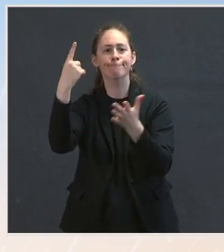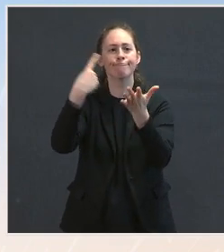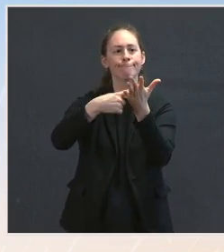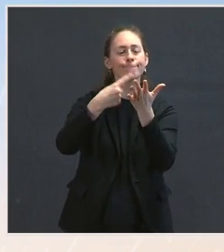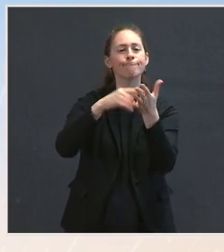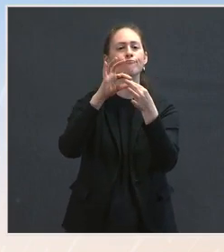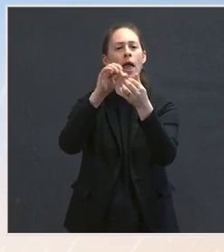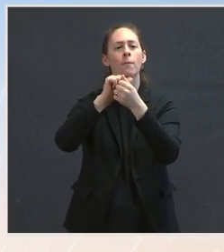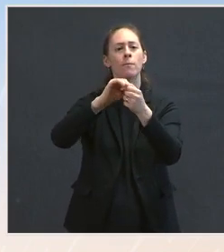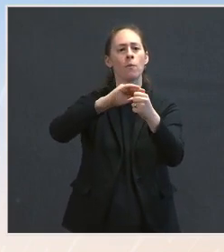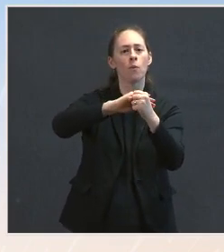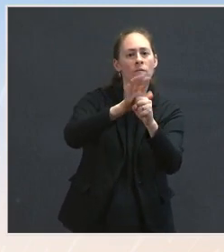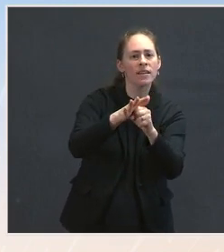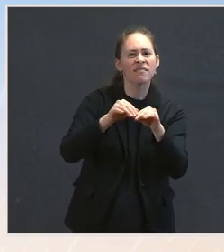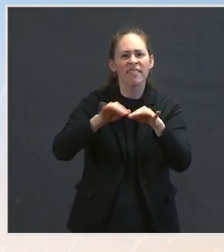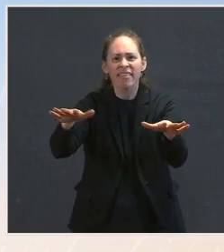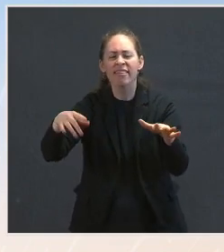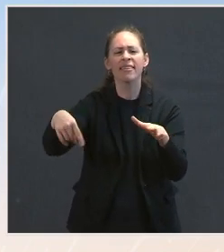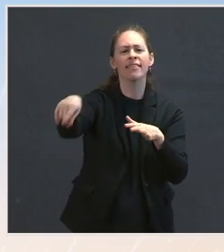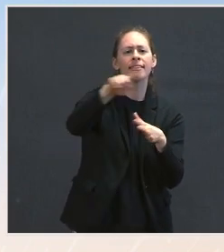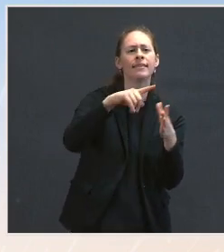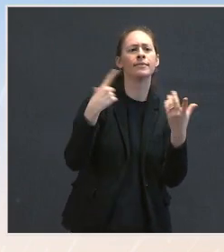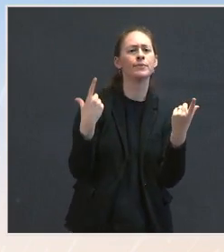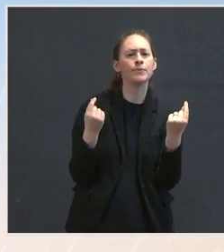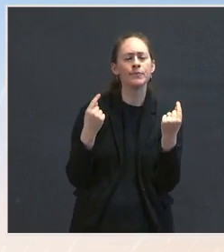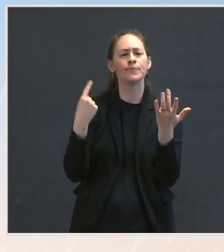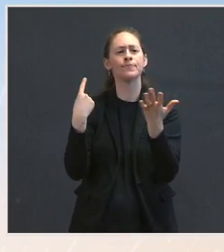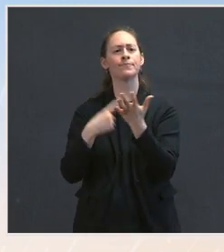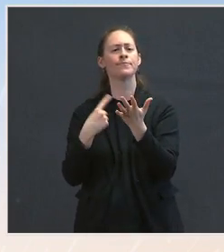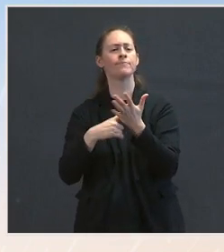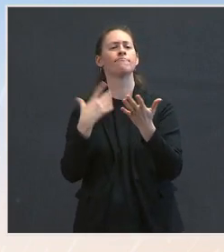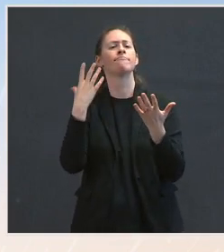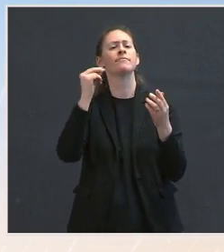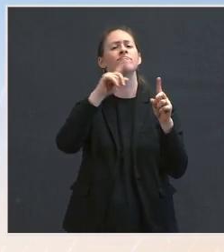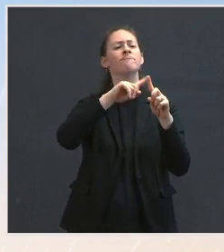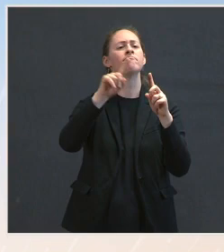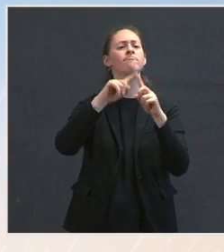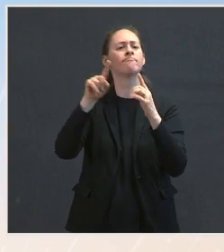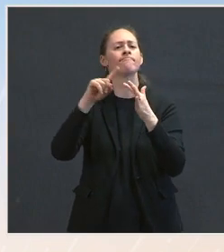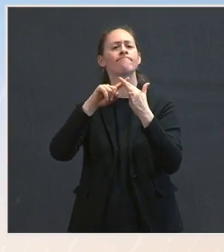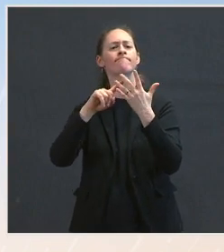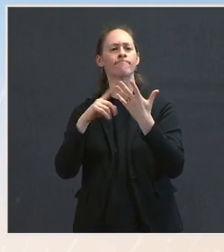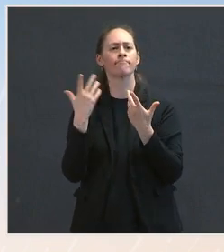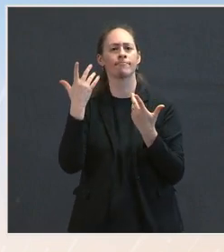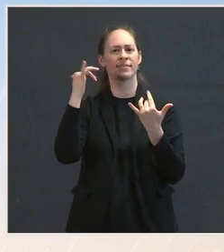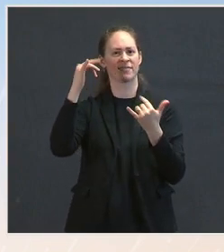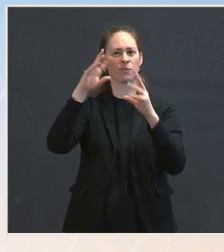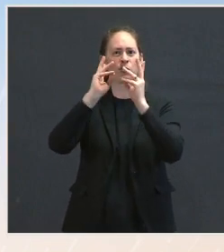He will also be speaking about the impact of the storm on the people of the state.